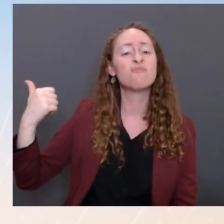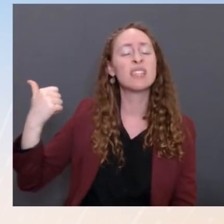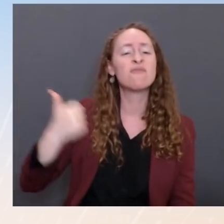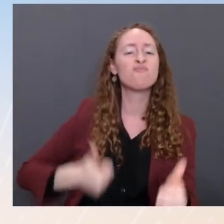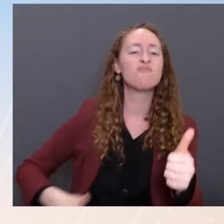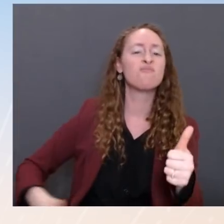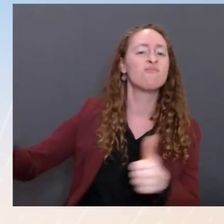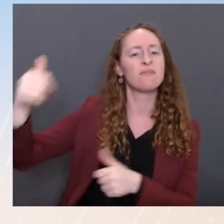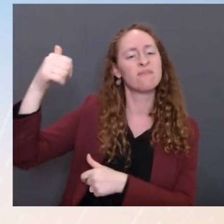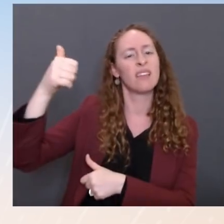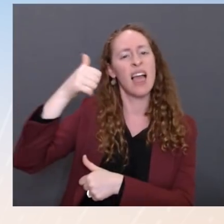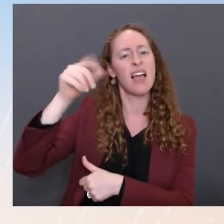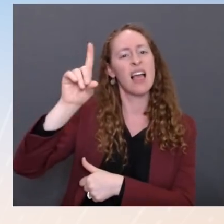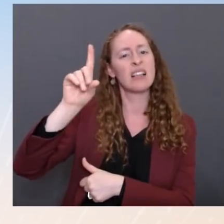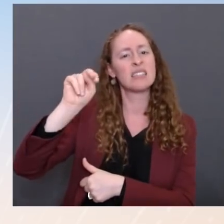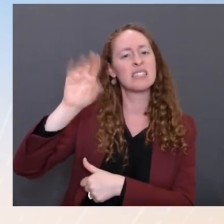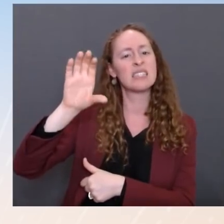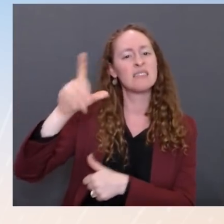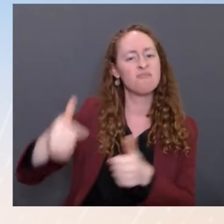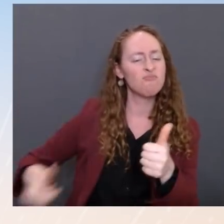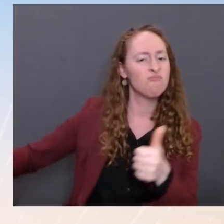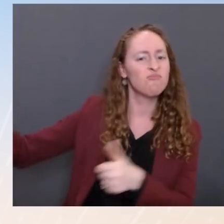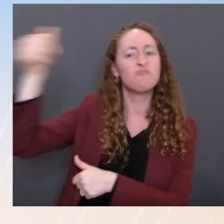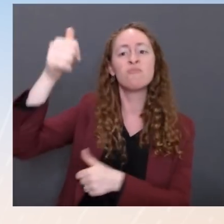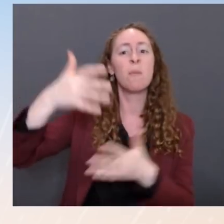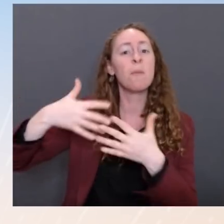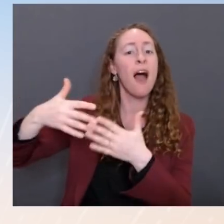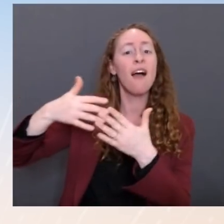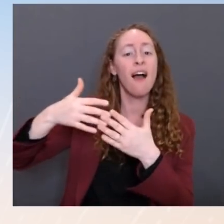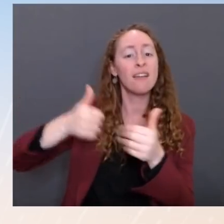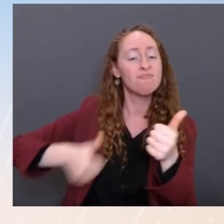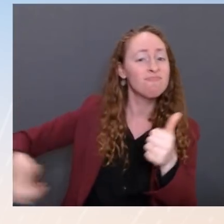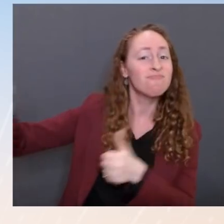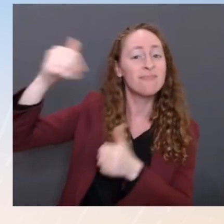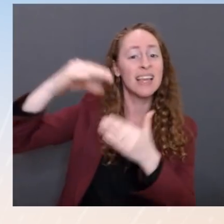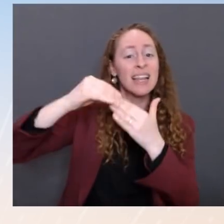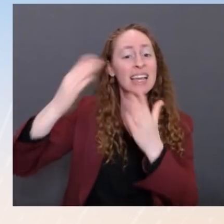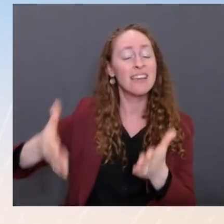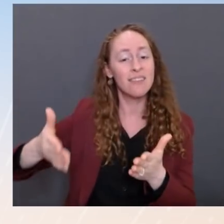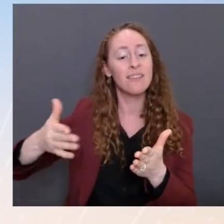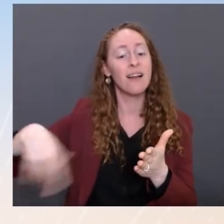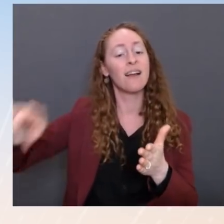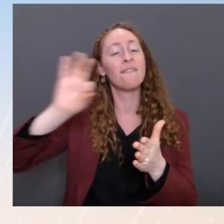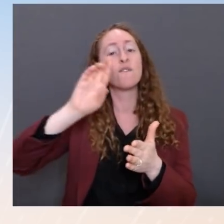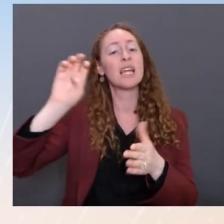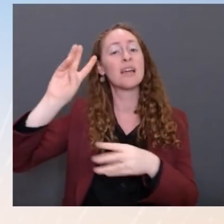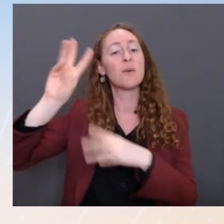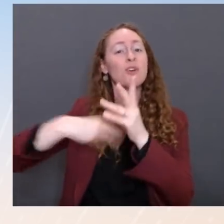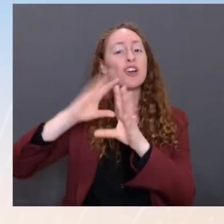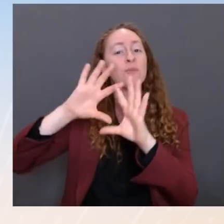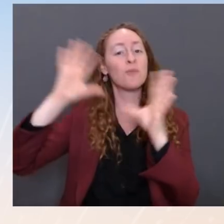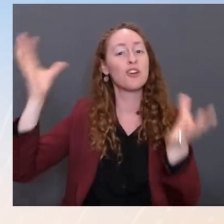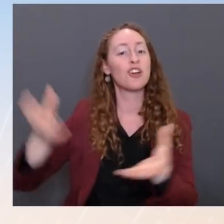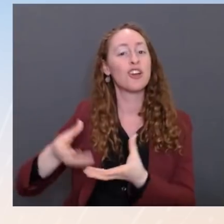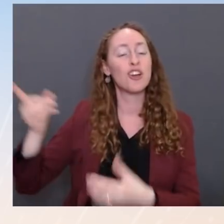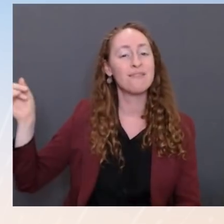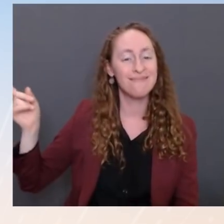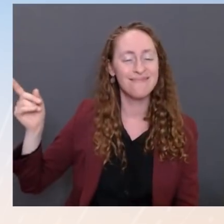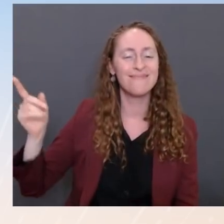And what he is pointing out is what he sees to be a troubling trend in our democ- -- into our country that's a threat to our democracy, a threat to progress.